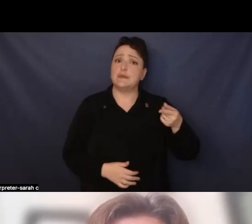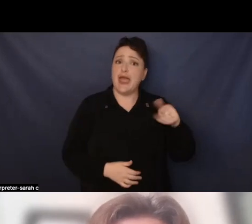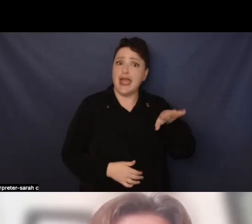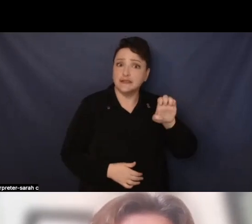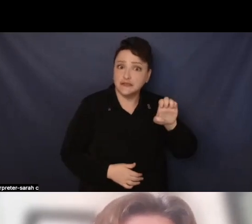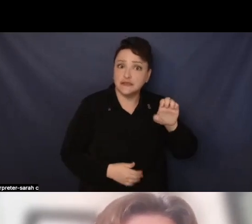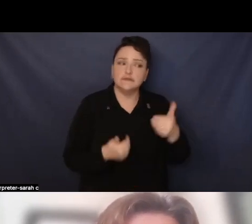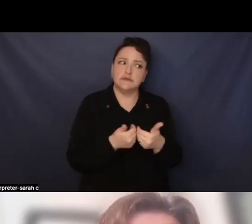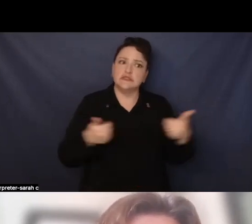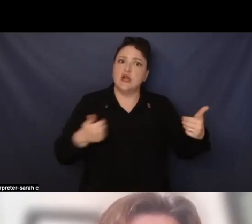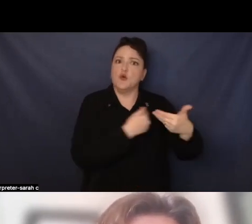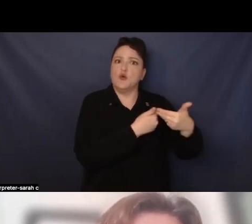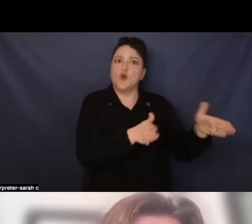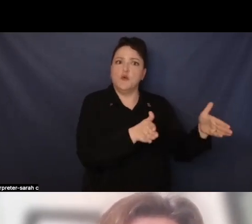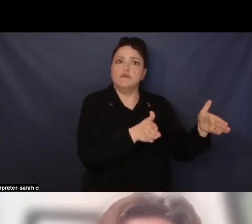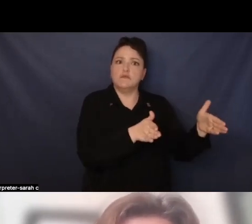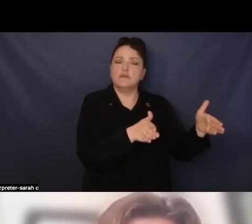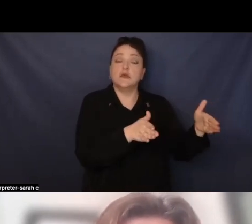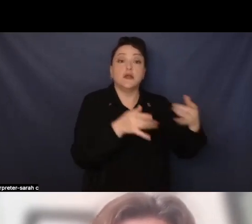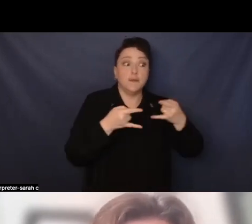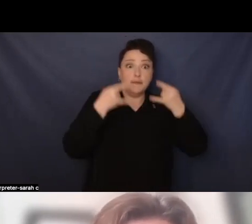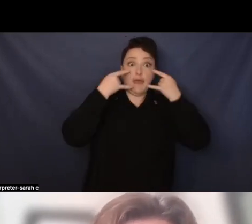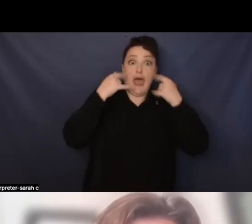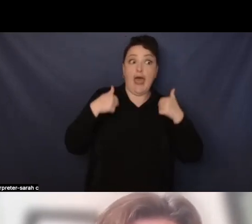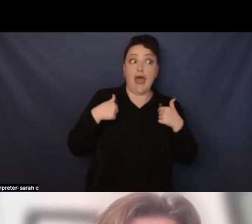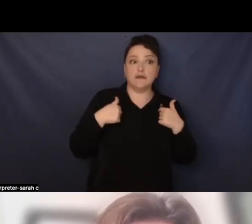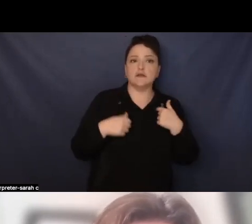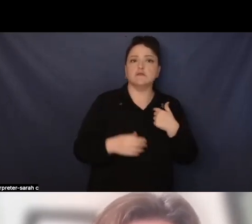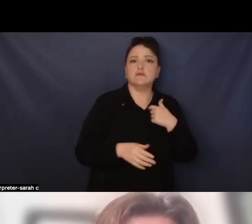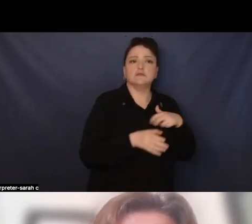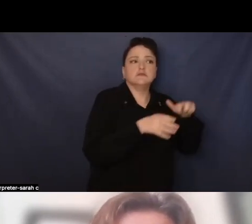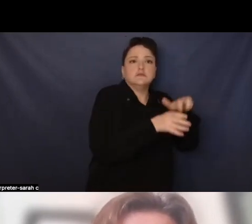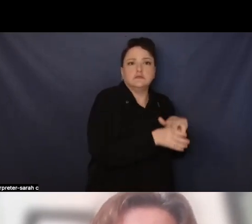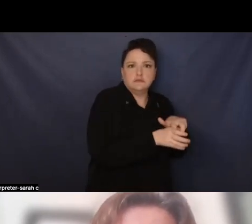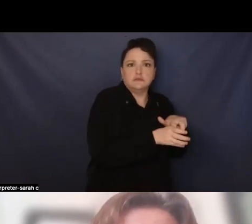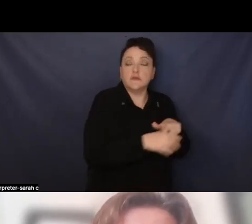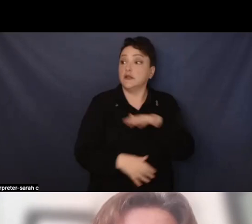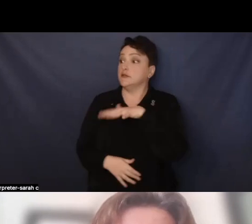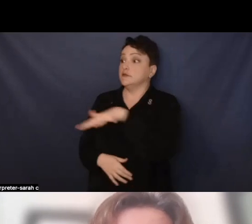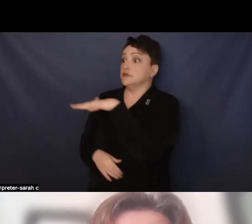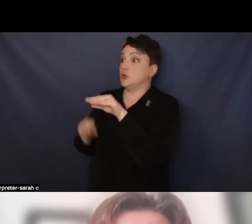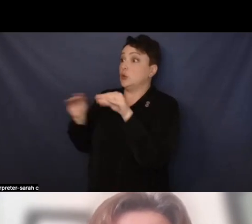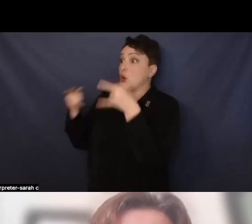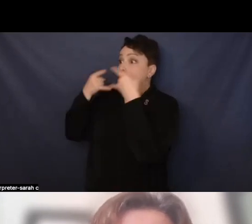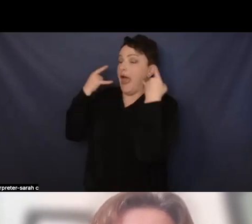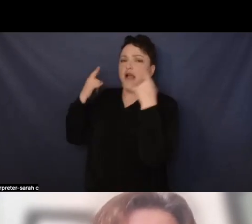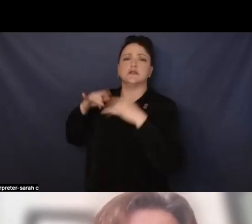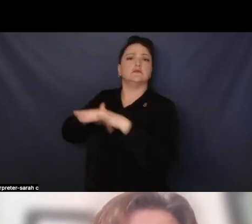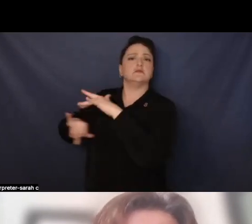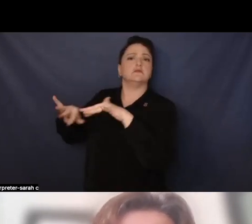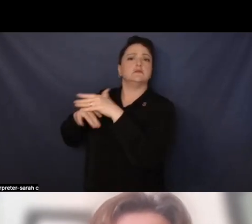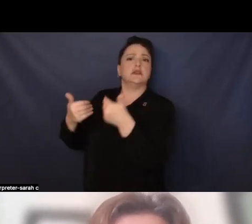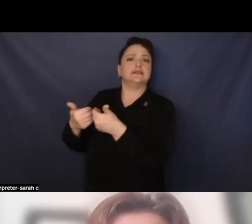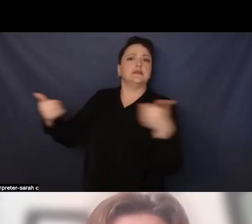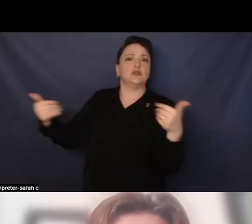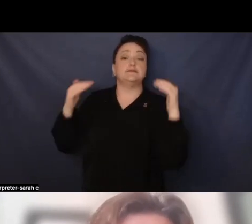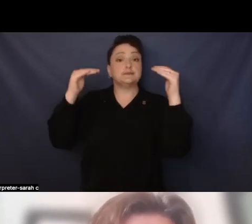of the public who are not masked and who may well be infectious. Waiting in a car or outside until